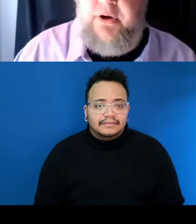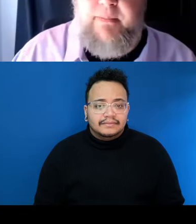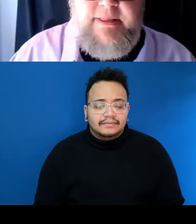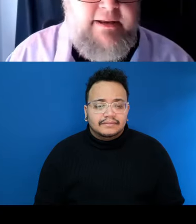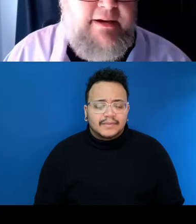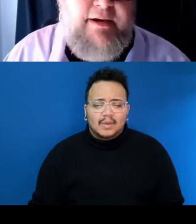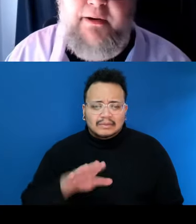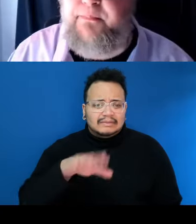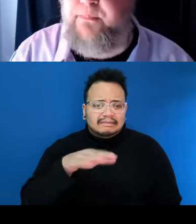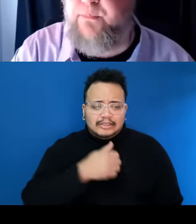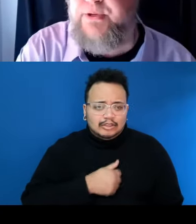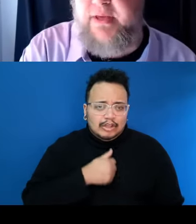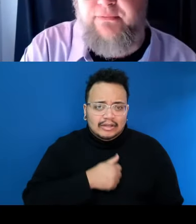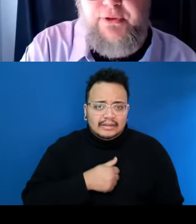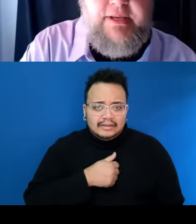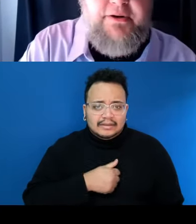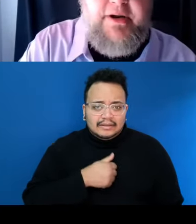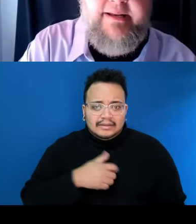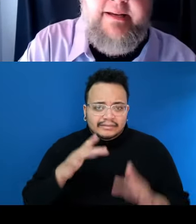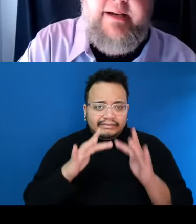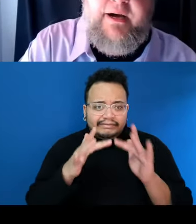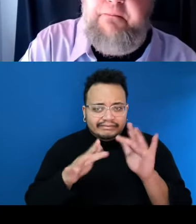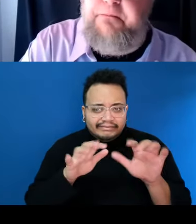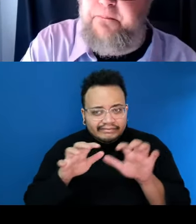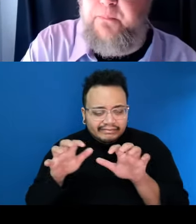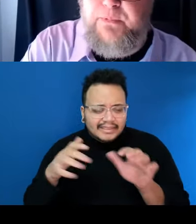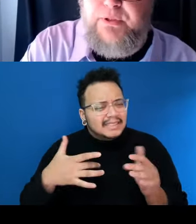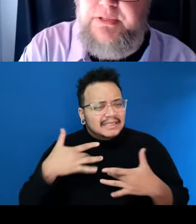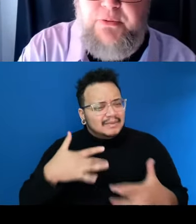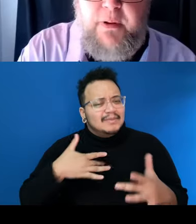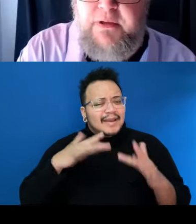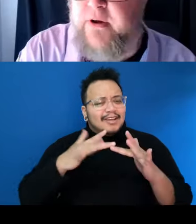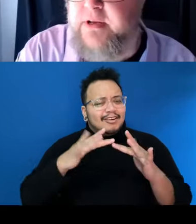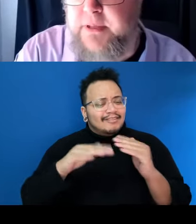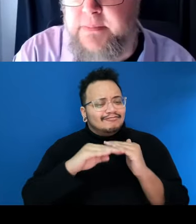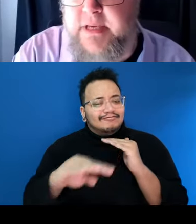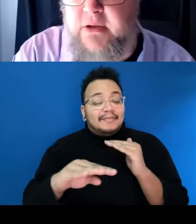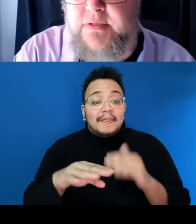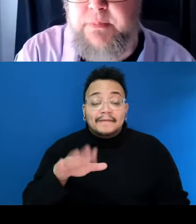Sorry about that. We usually have really good internet. Trans youth might be afraid to be themselves,